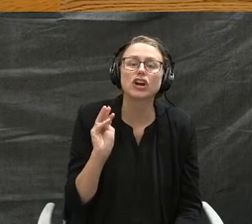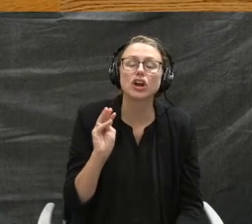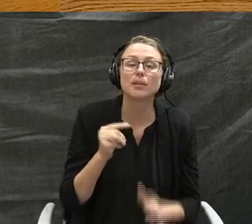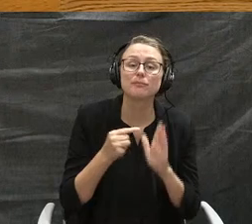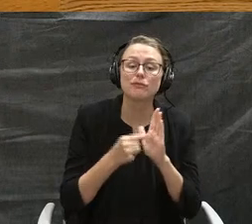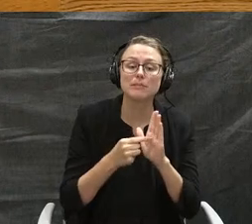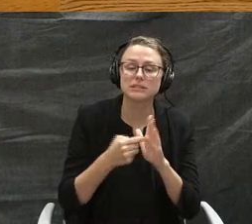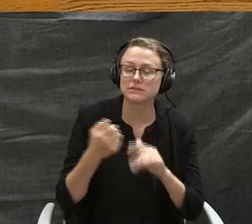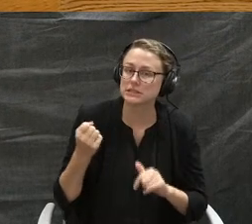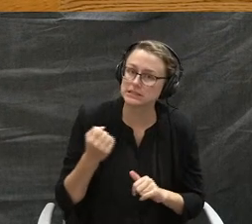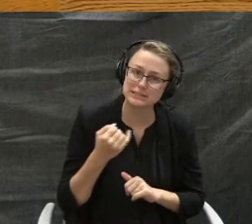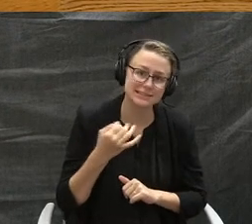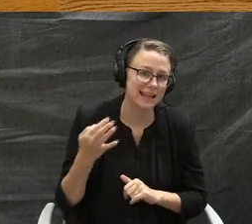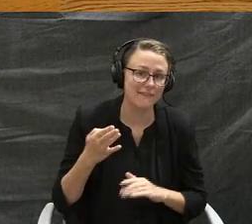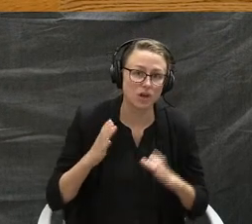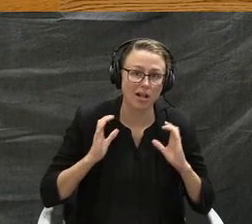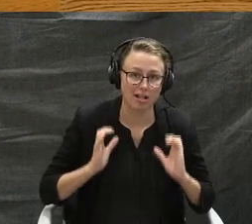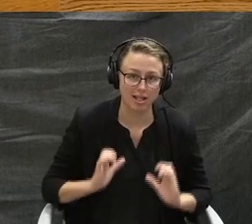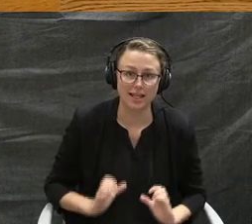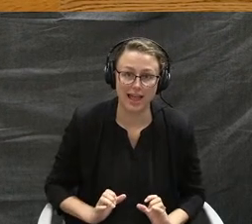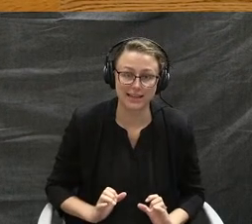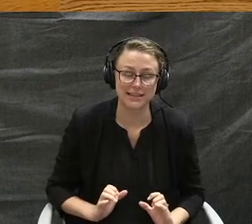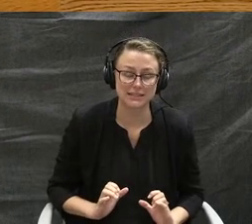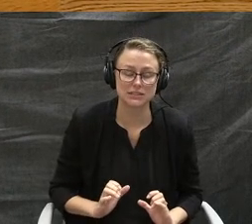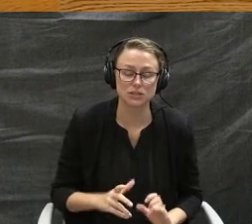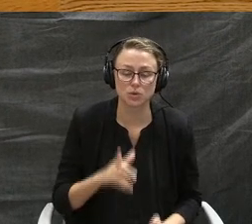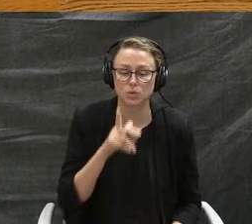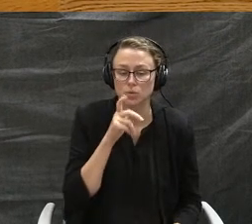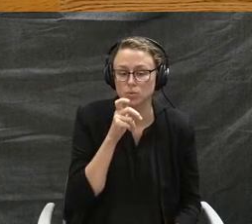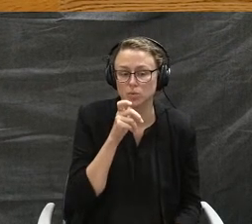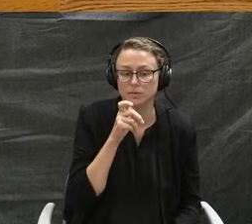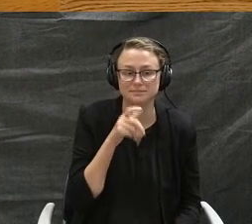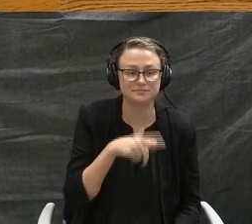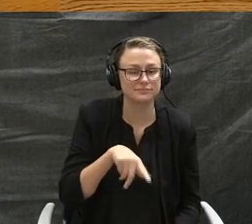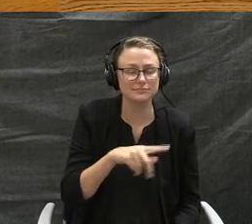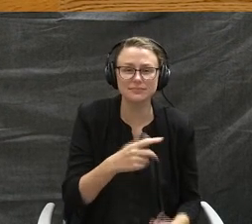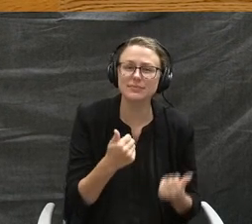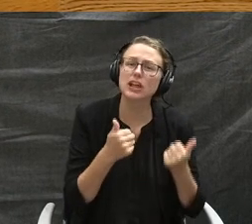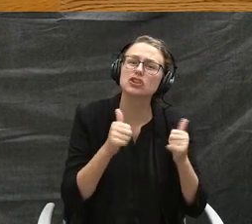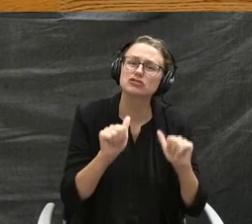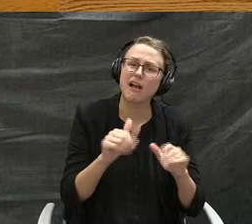that are, you know, they're trying to get damages for